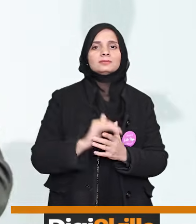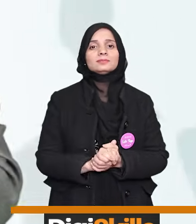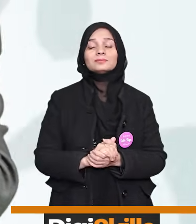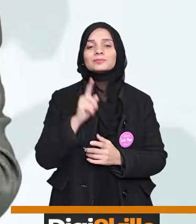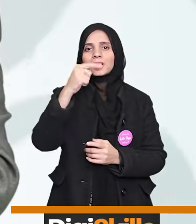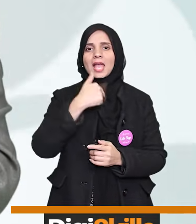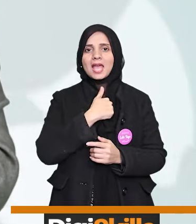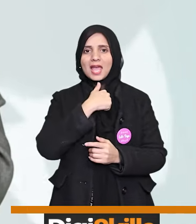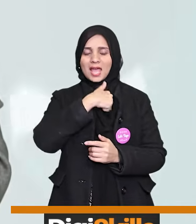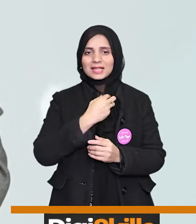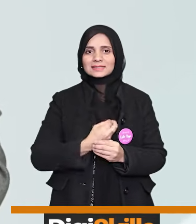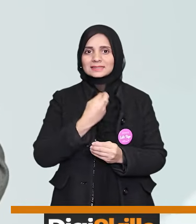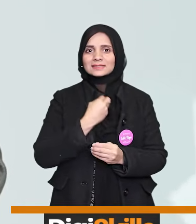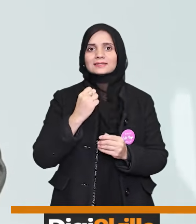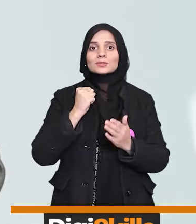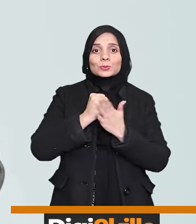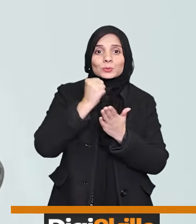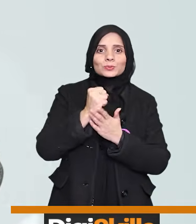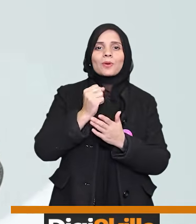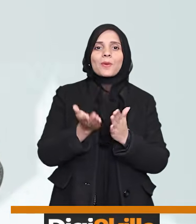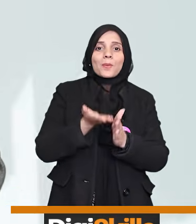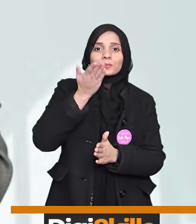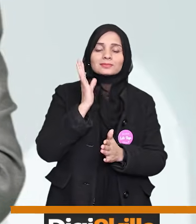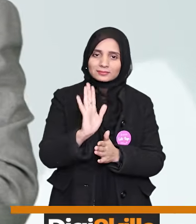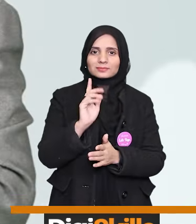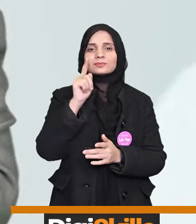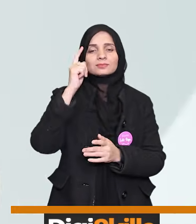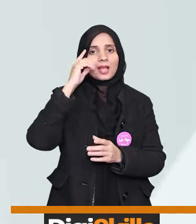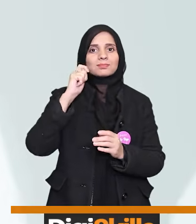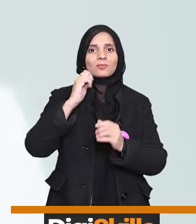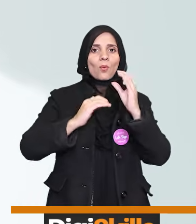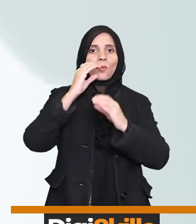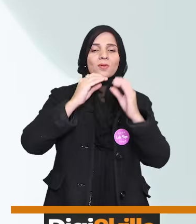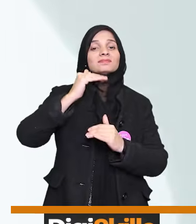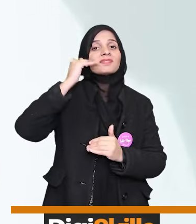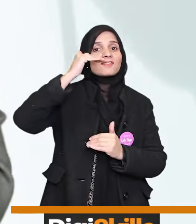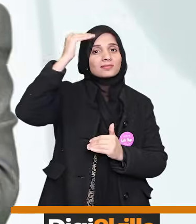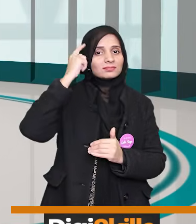because your skills would have improved, your business development would have increased,